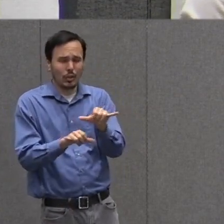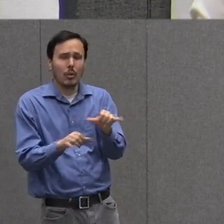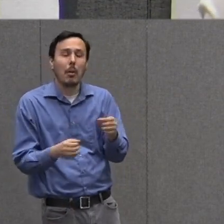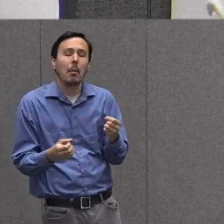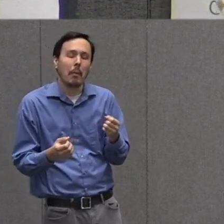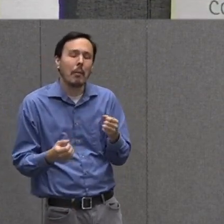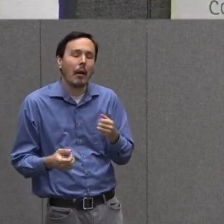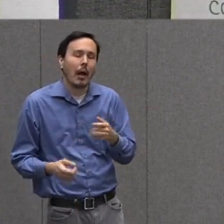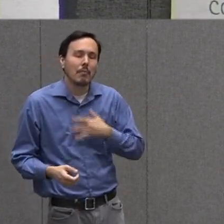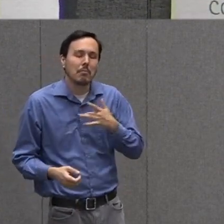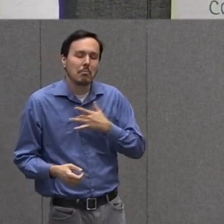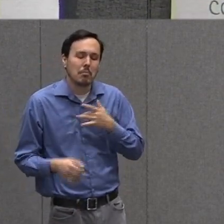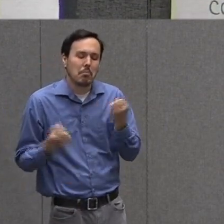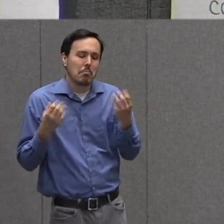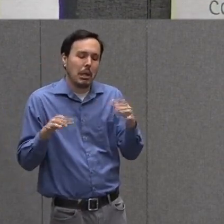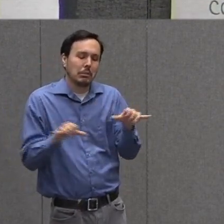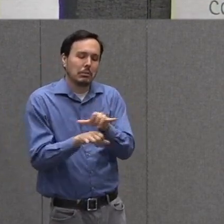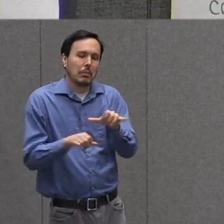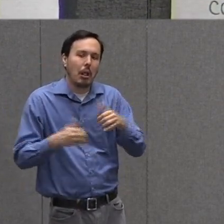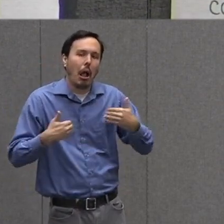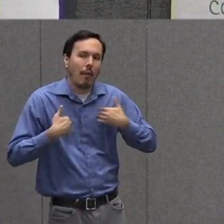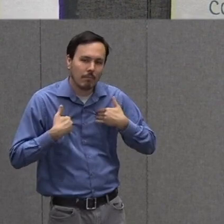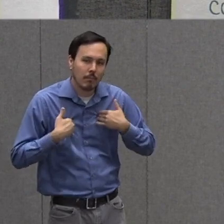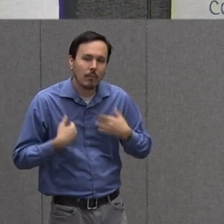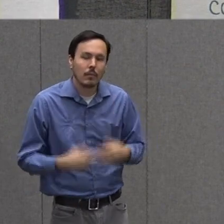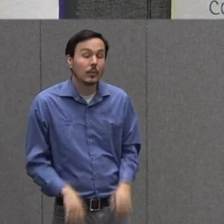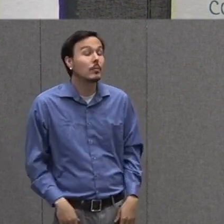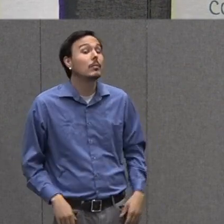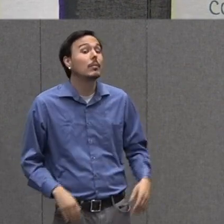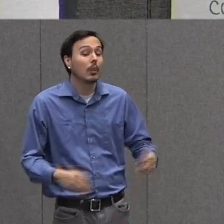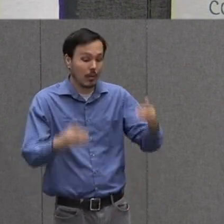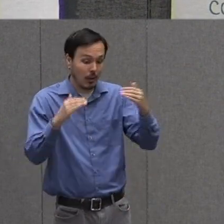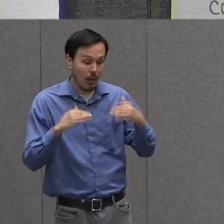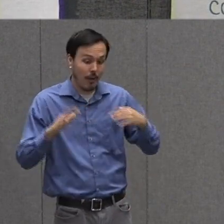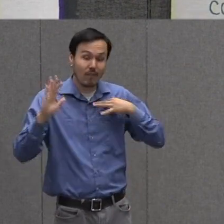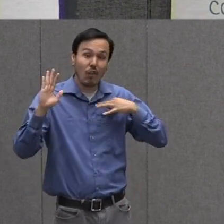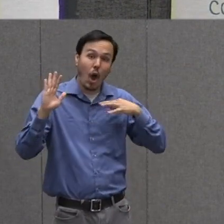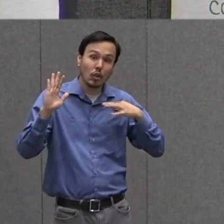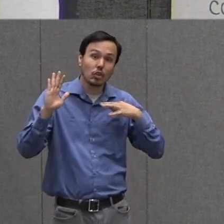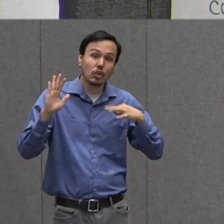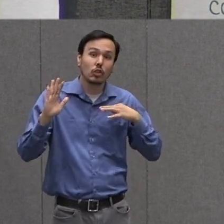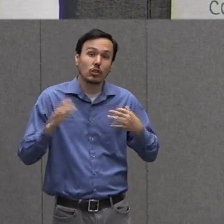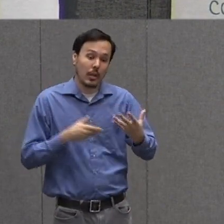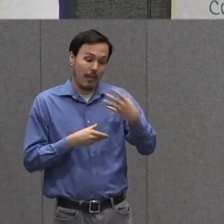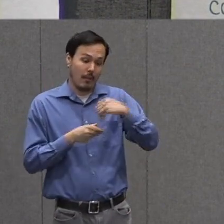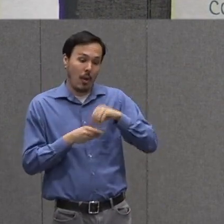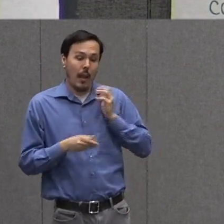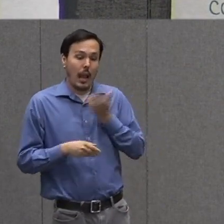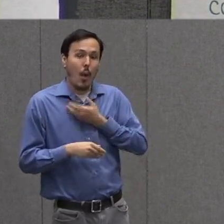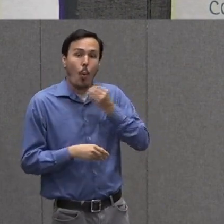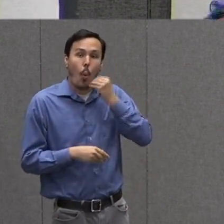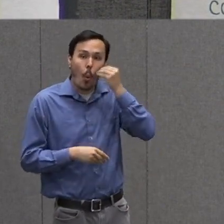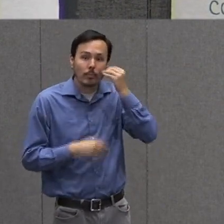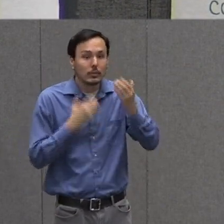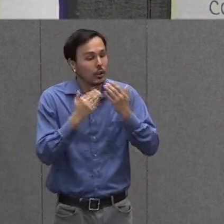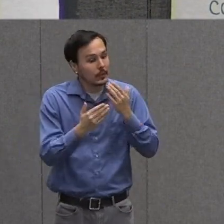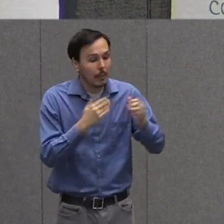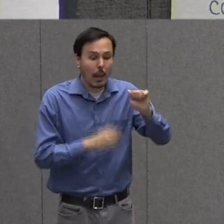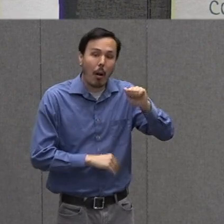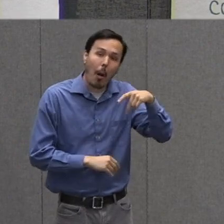Volunteers within our homes, wherever we live, whether it's in an apartment, a house,